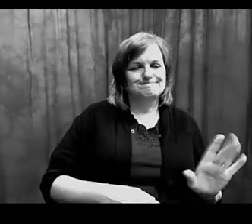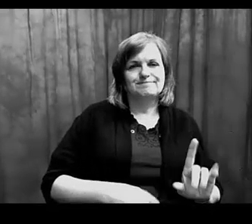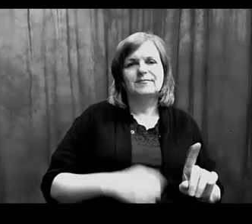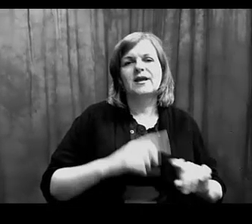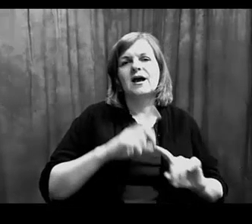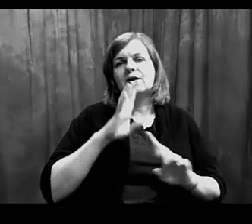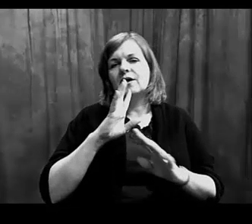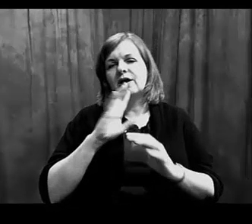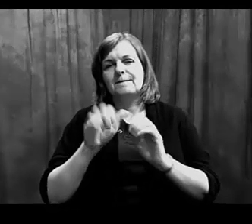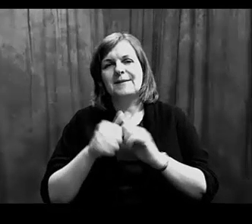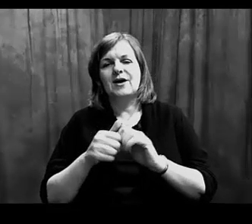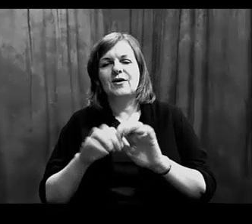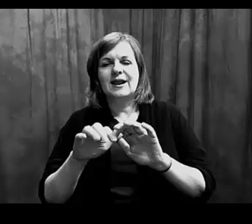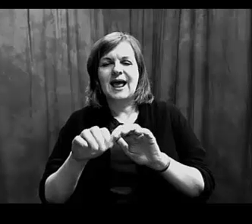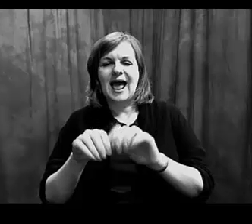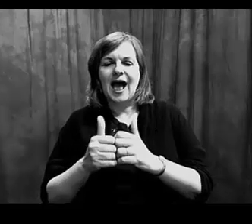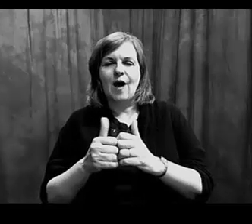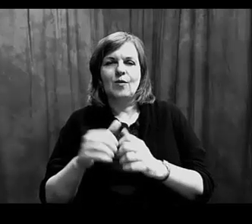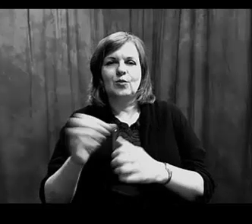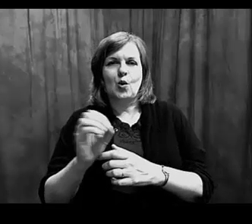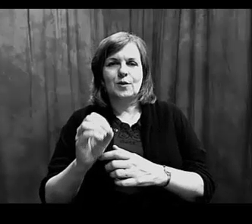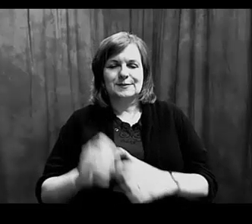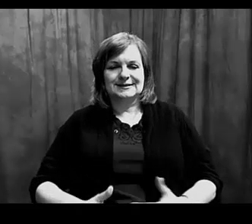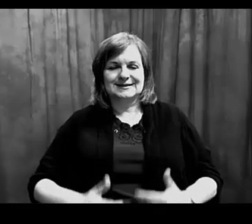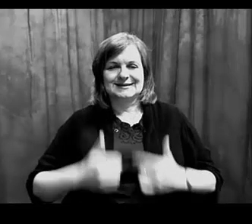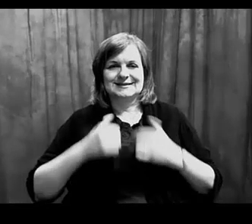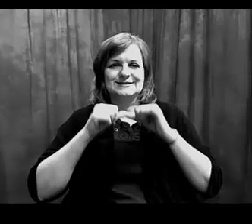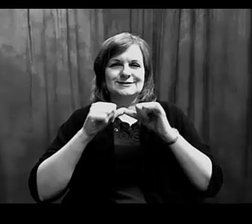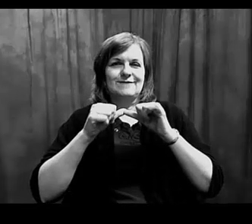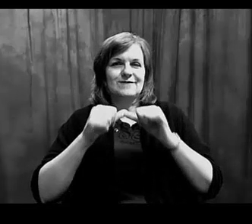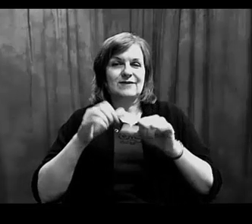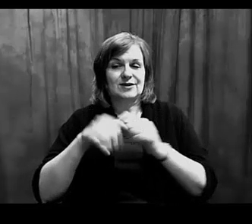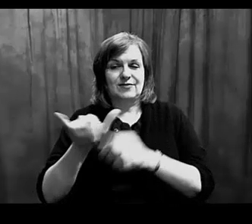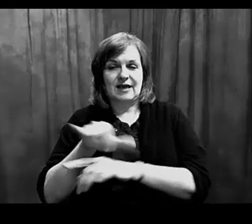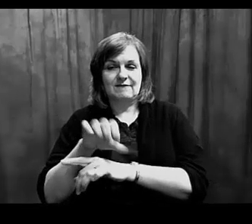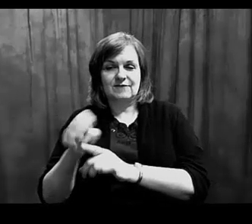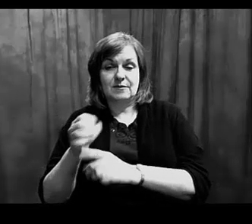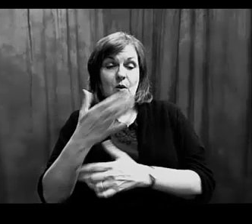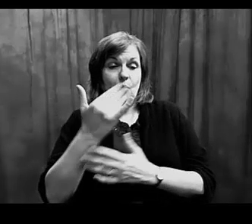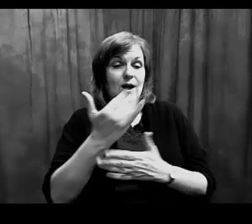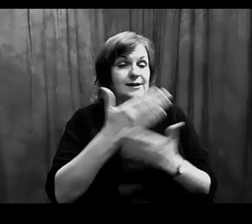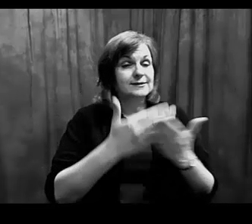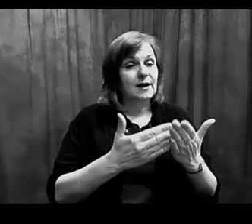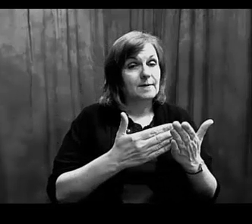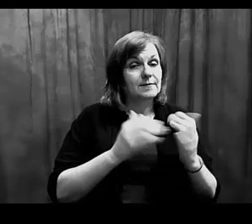why is this so important? well when we talk about natural selection